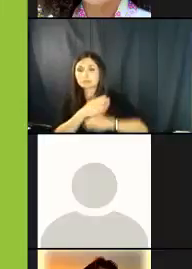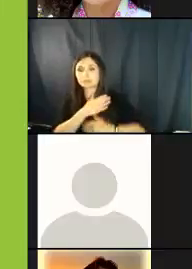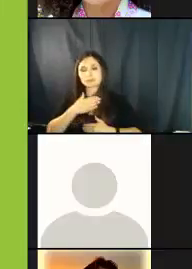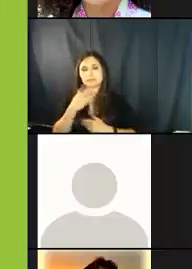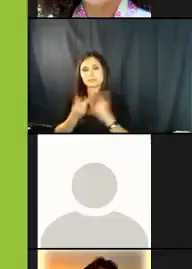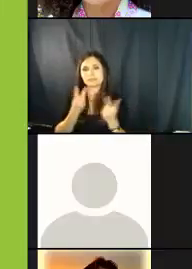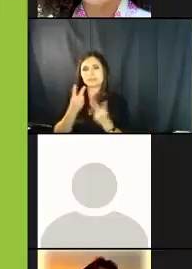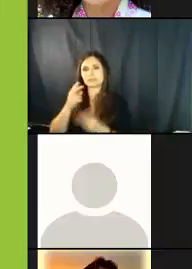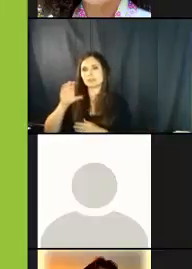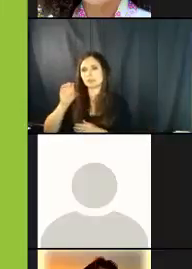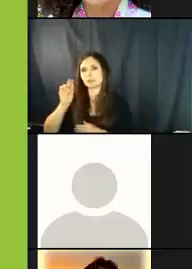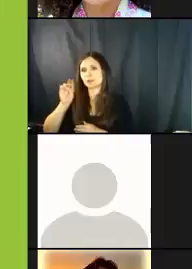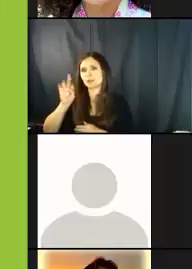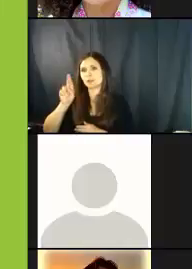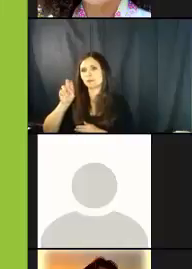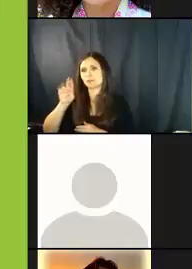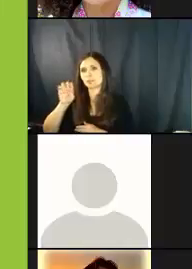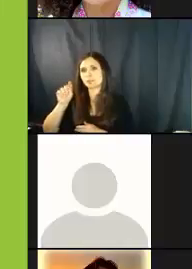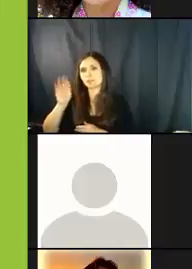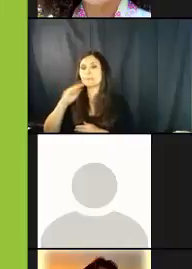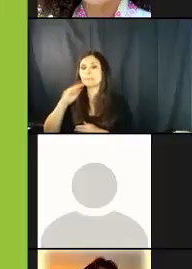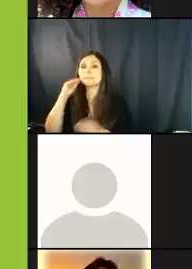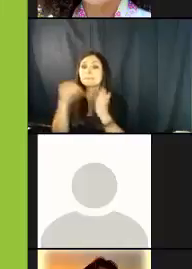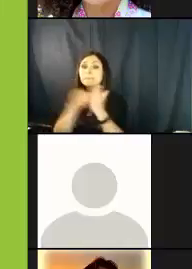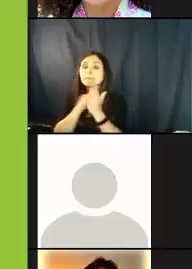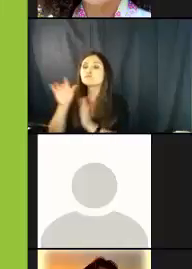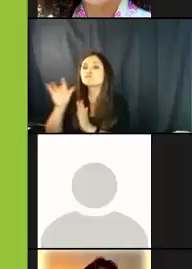tab on the conference homepage and click on View Recorded Sessions.